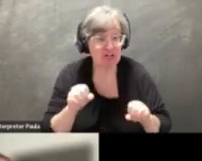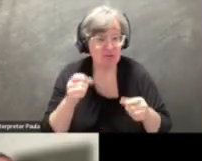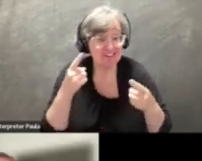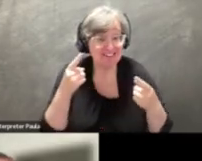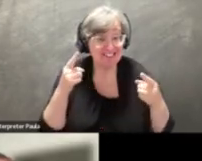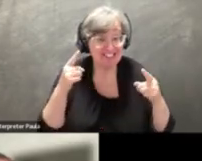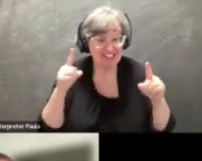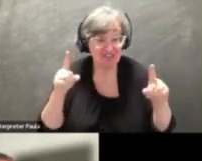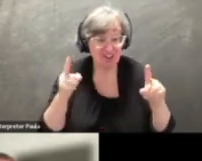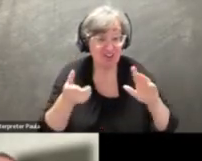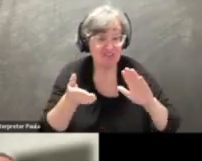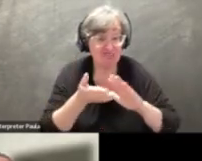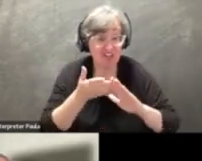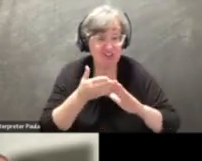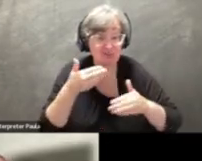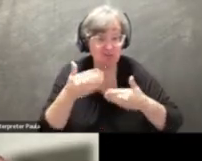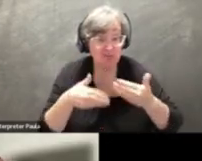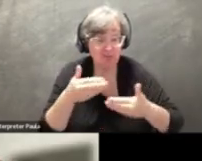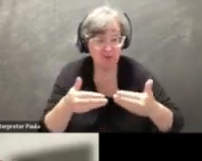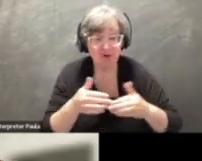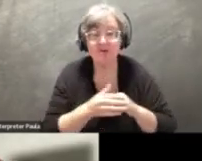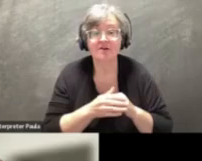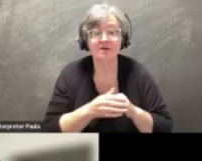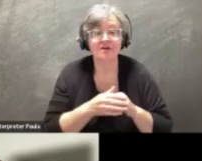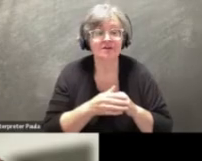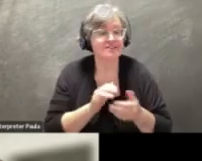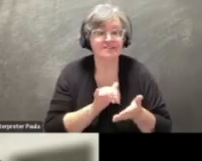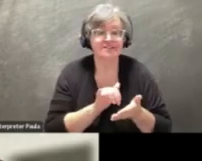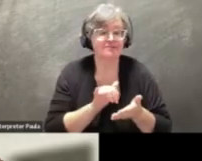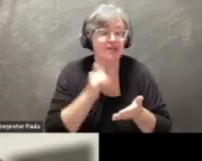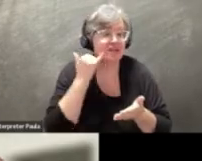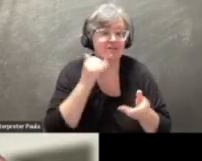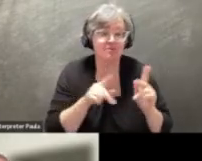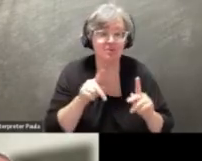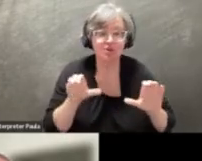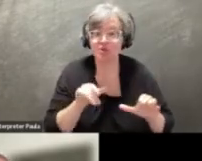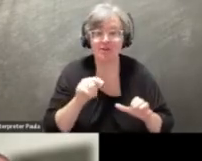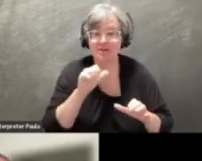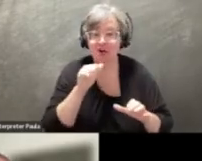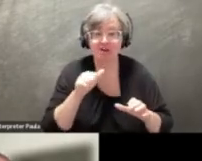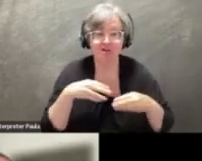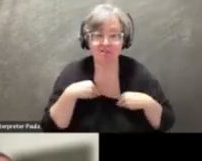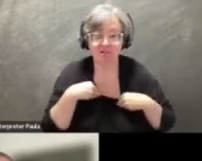execution happen if the people doing it are not on board? And I